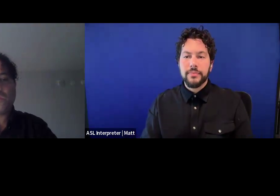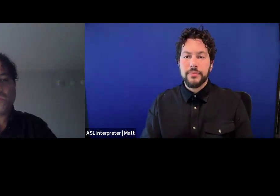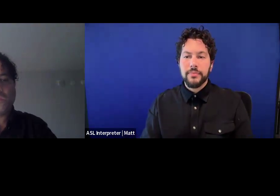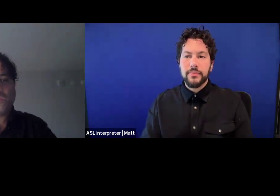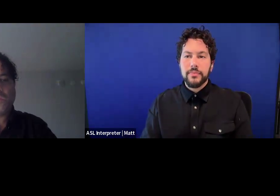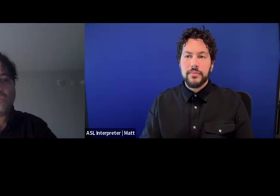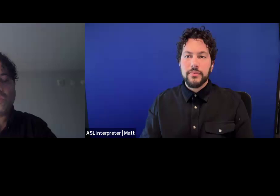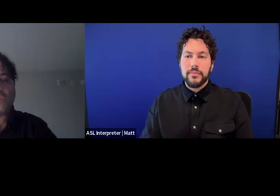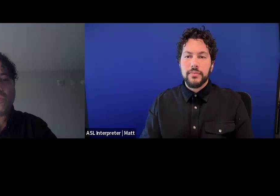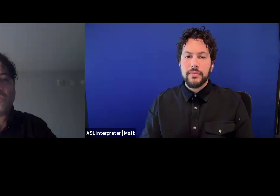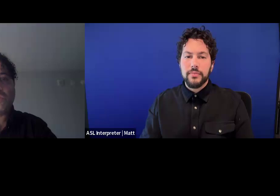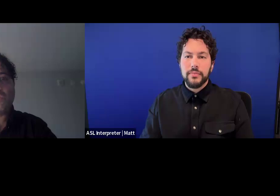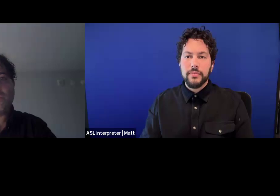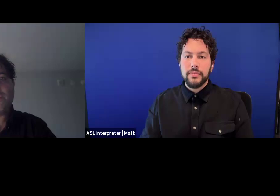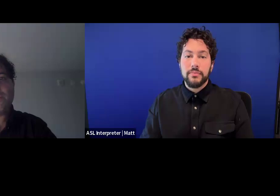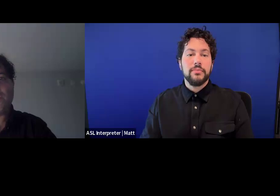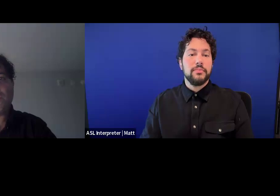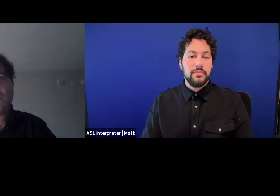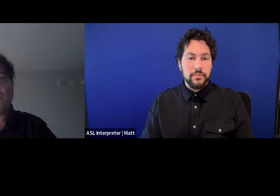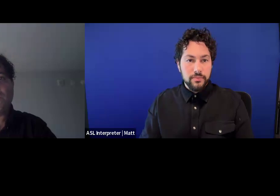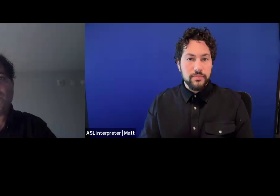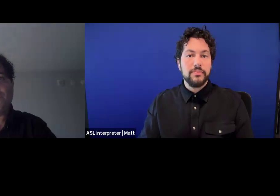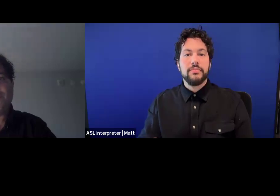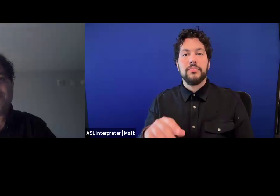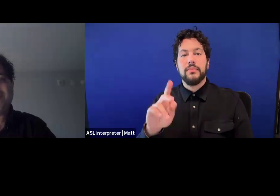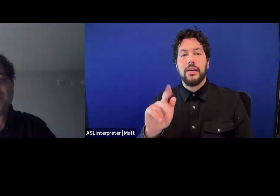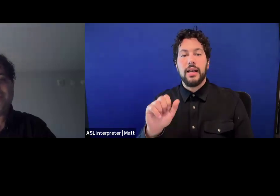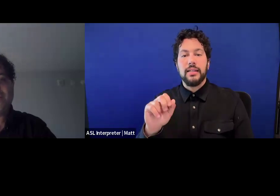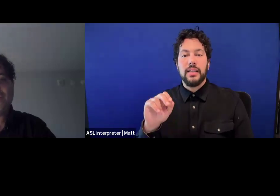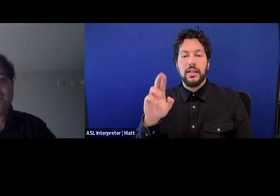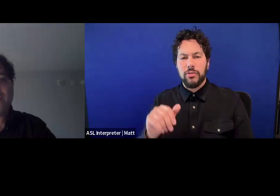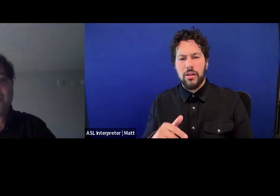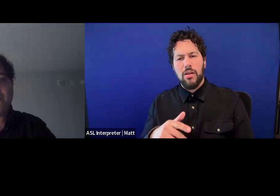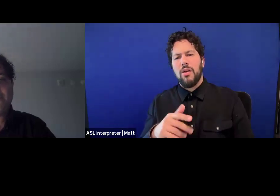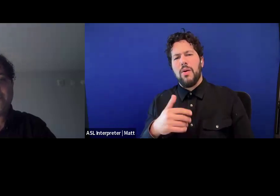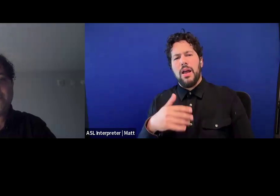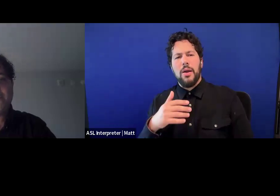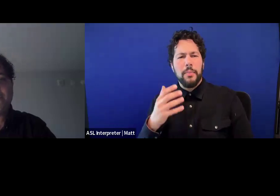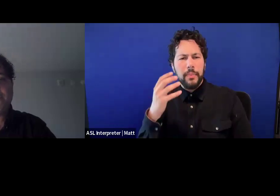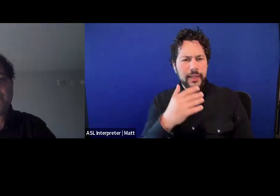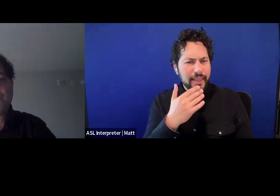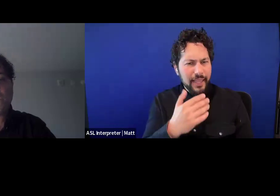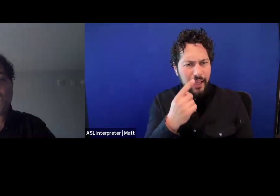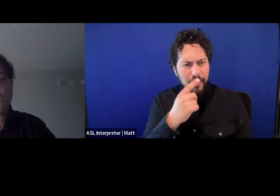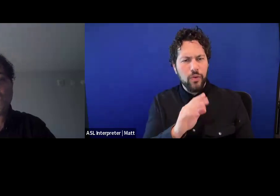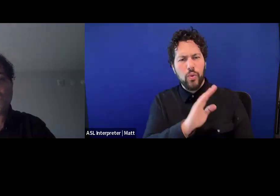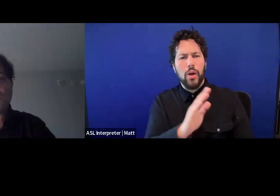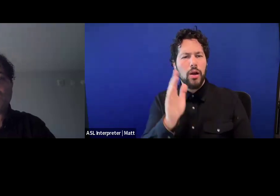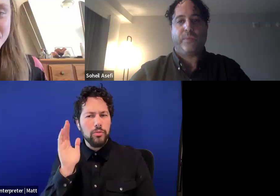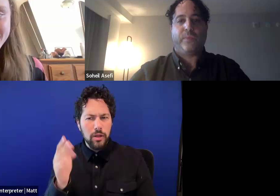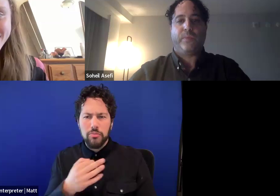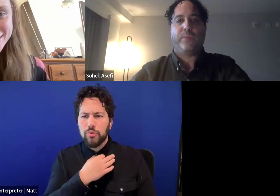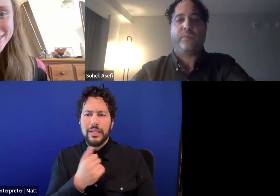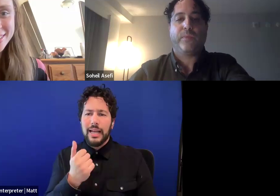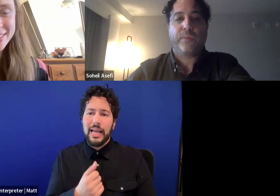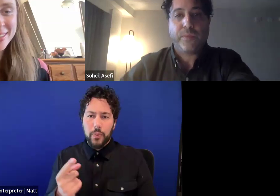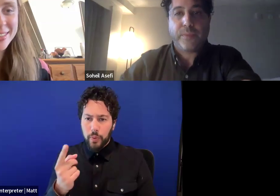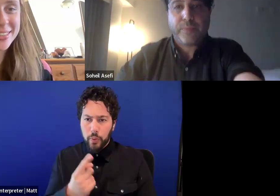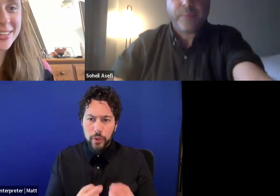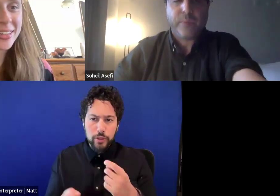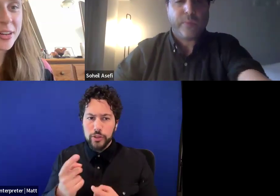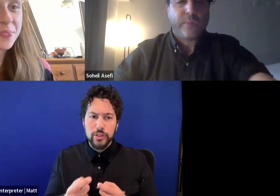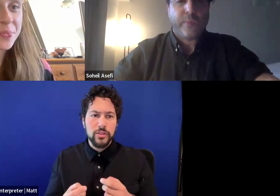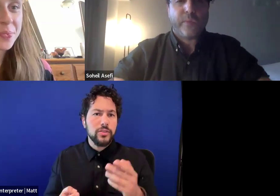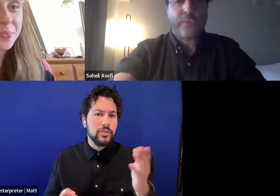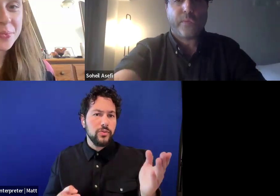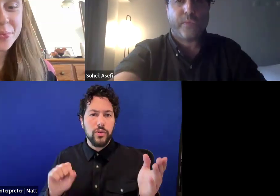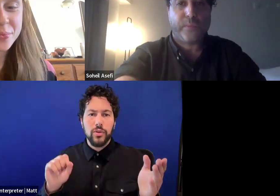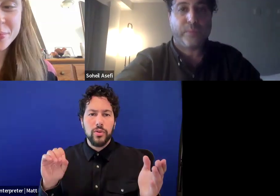Amazing! Um, thank you so much for that presentation. I would like to know if anyone has any questions.